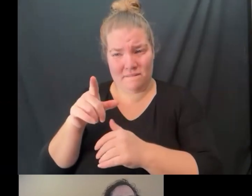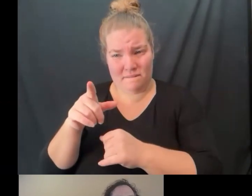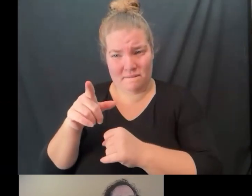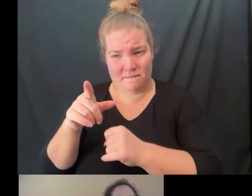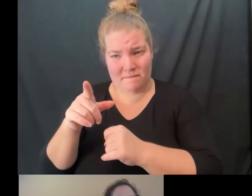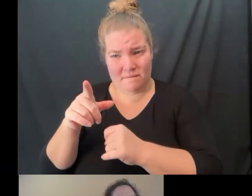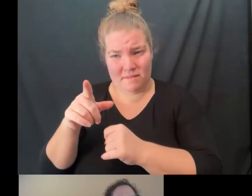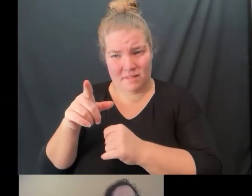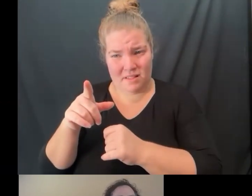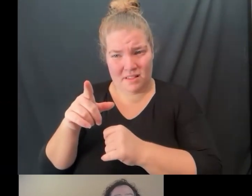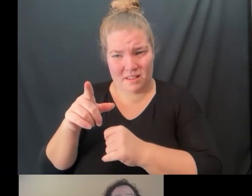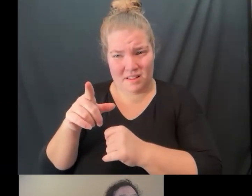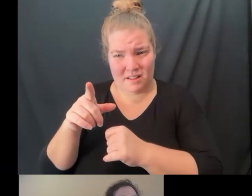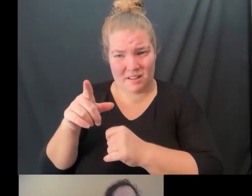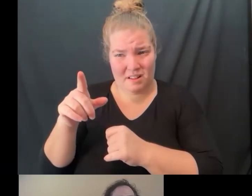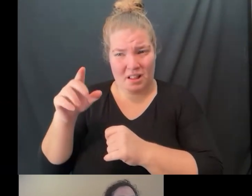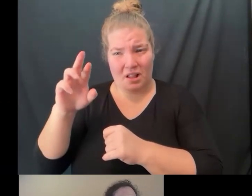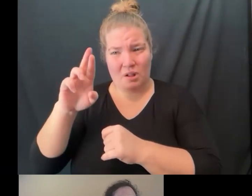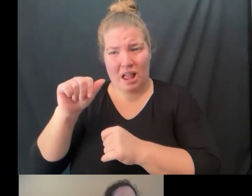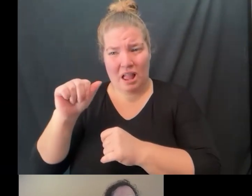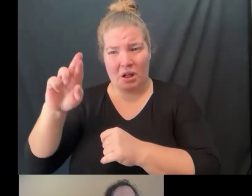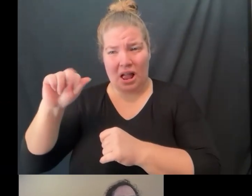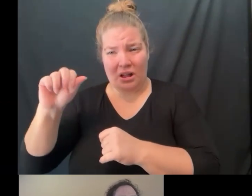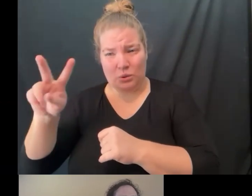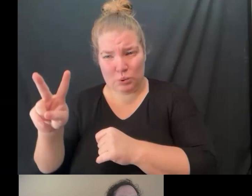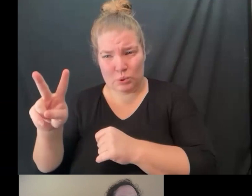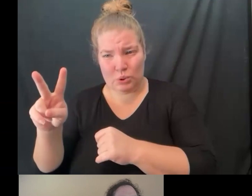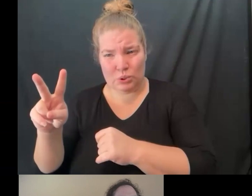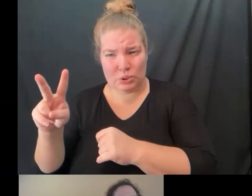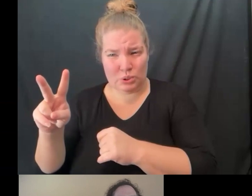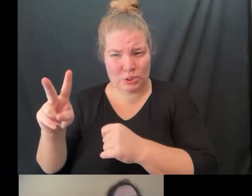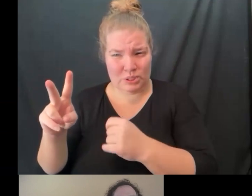And then, Michael says UA, UA2, WTPDF.